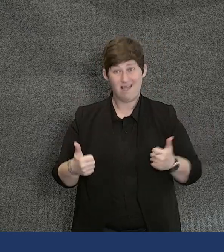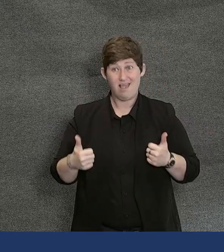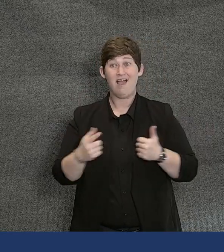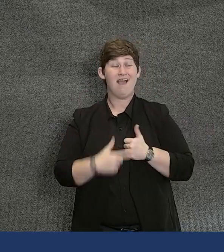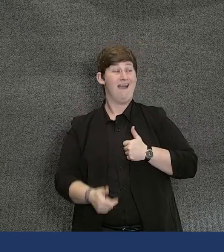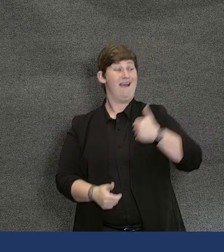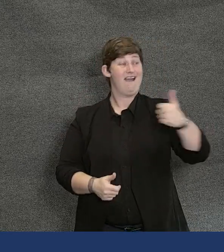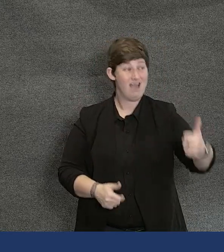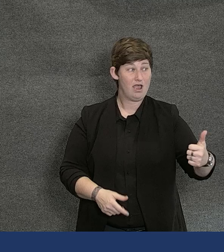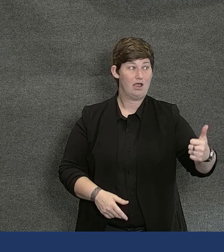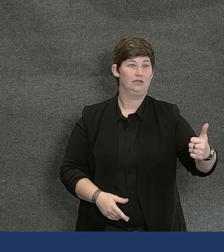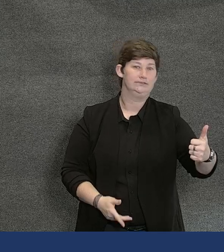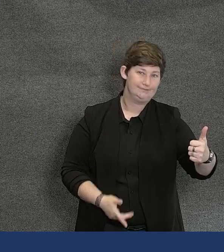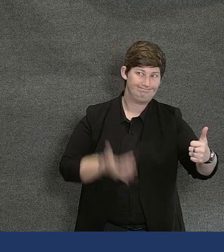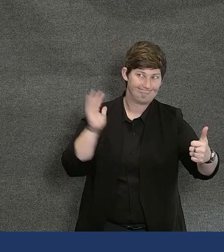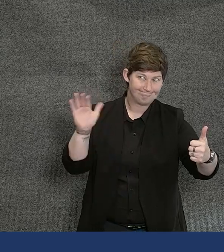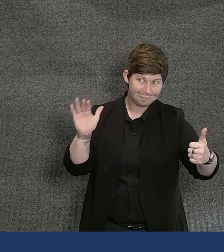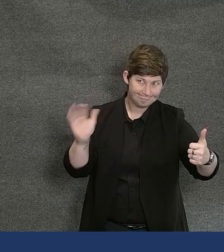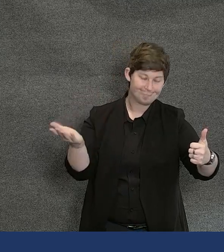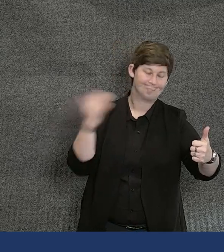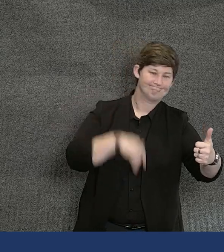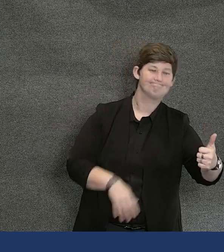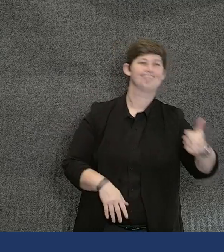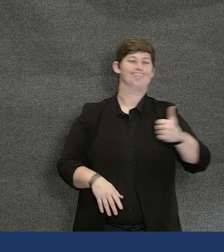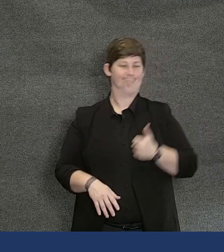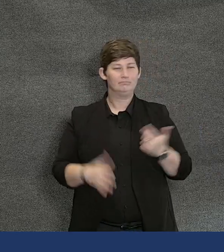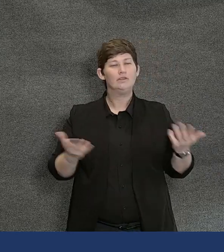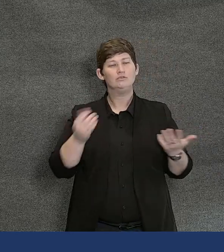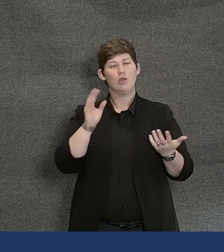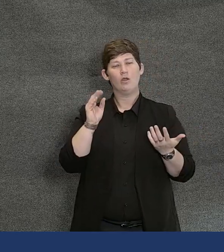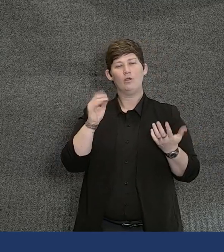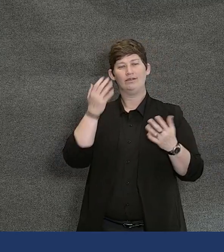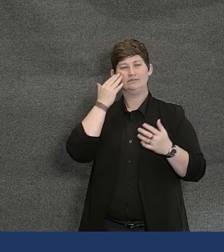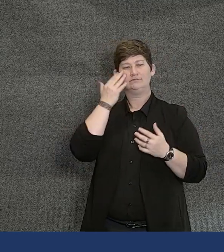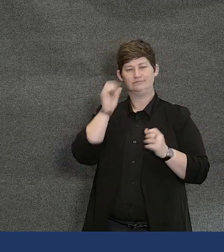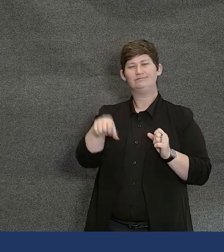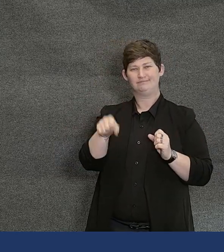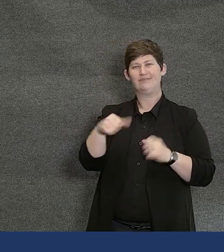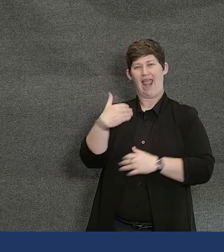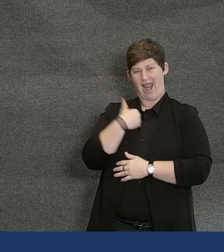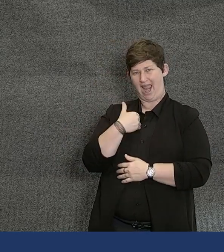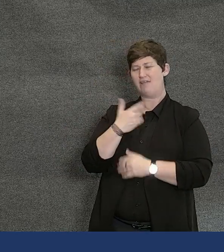for providers is a barrier and something that